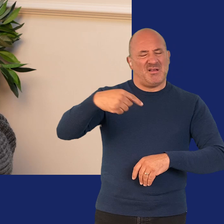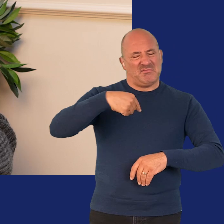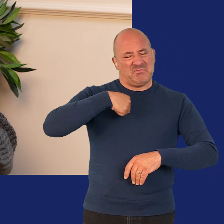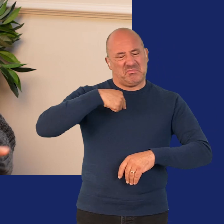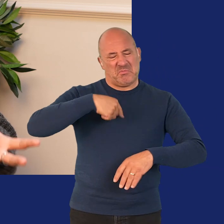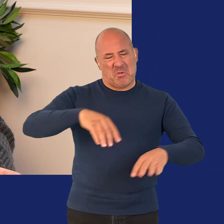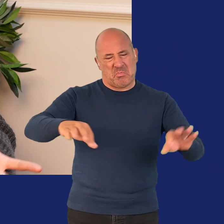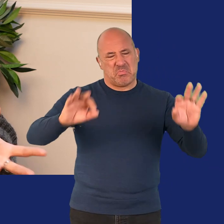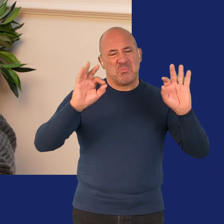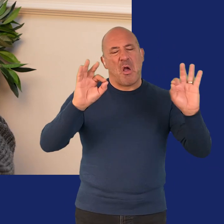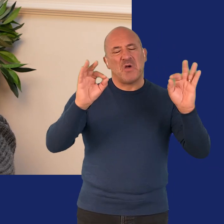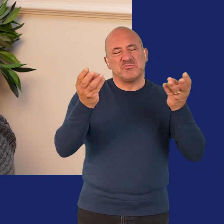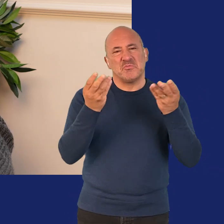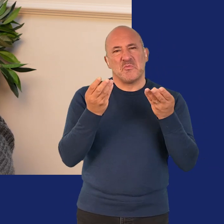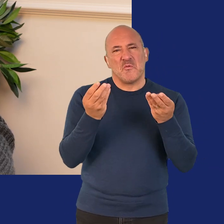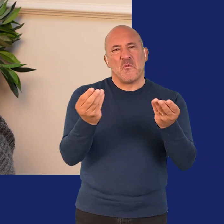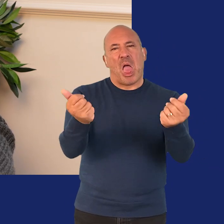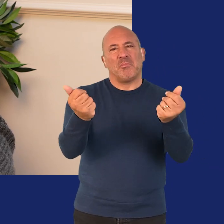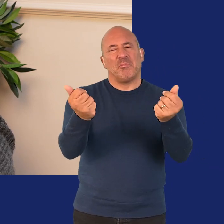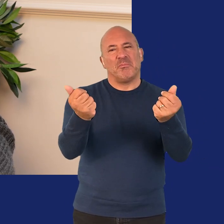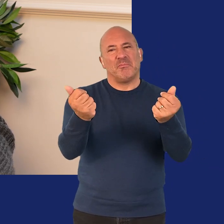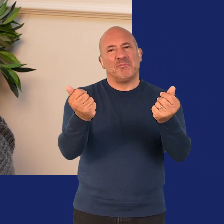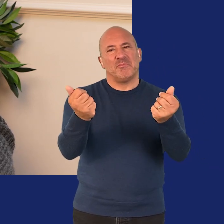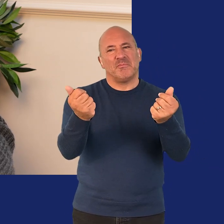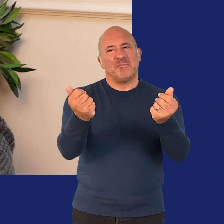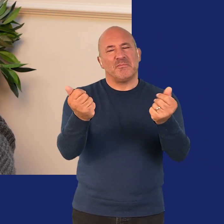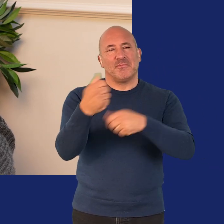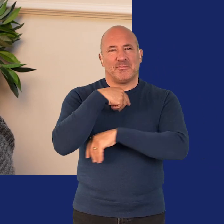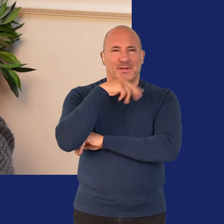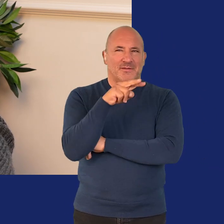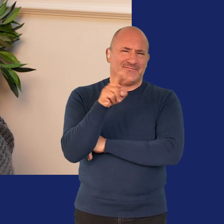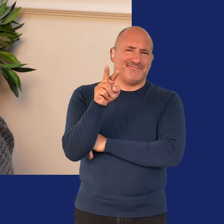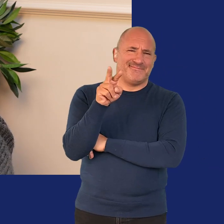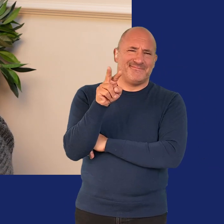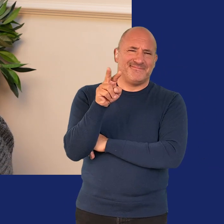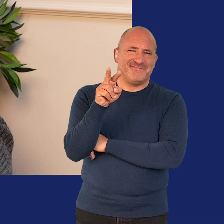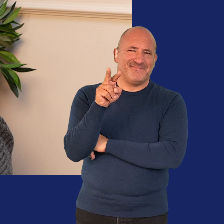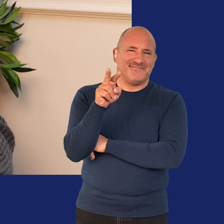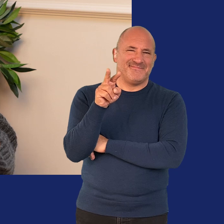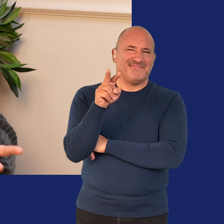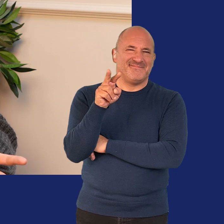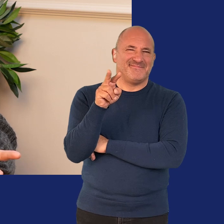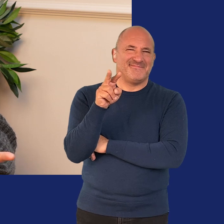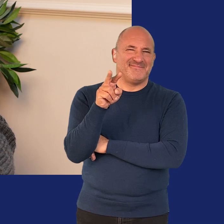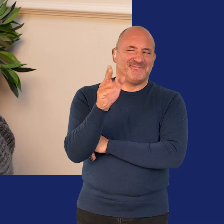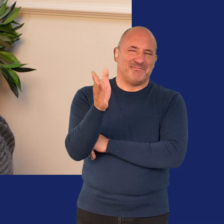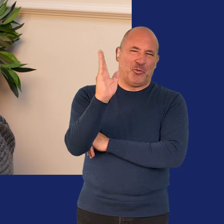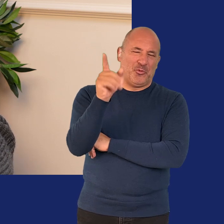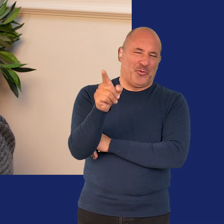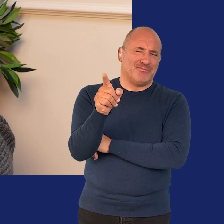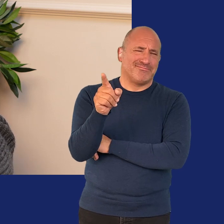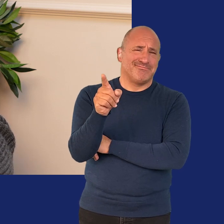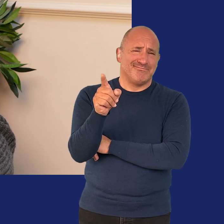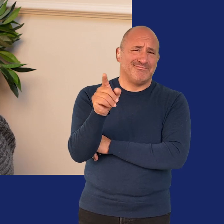Like I was talking to a person recently and it's clear that, that